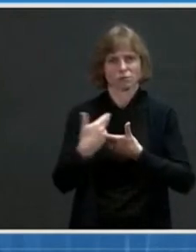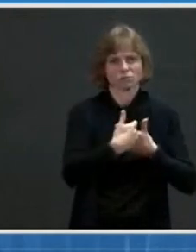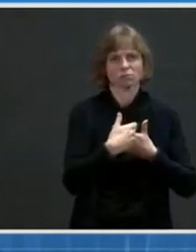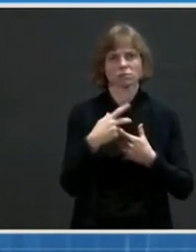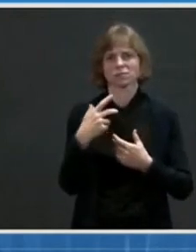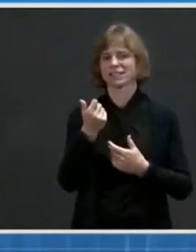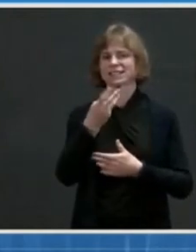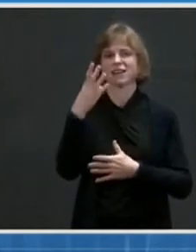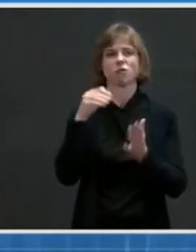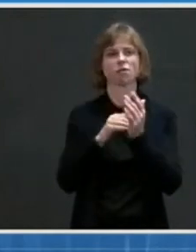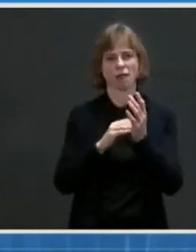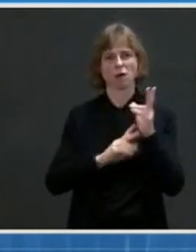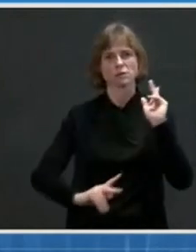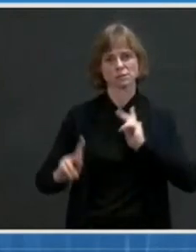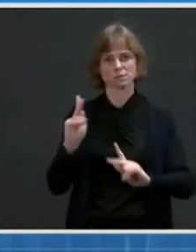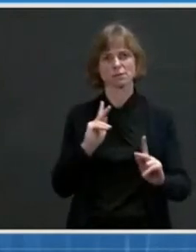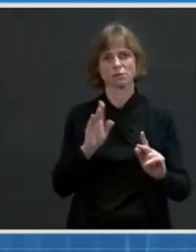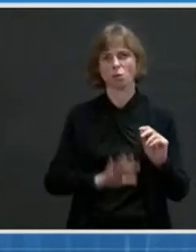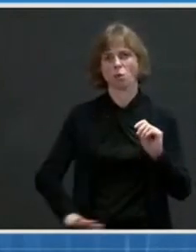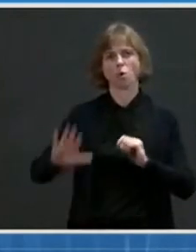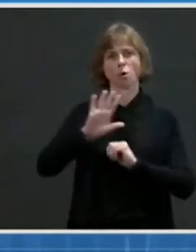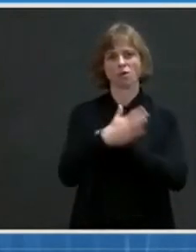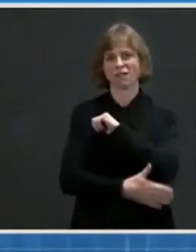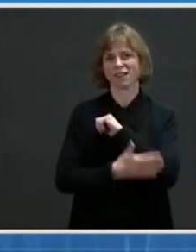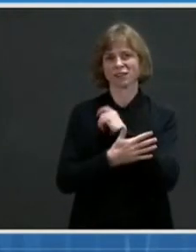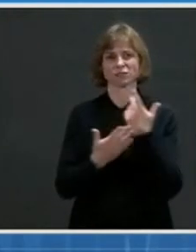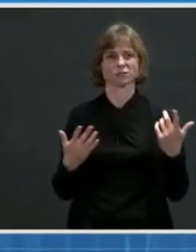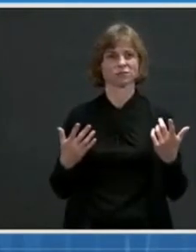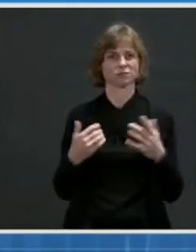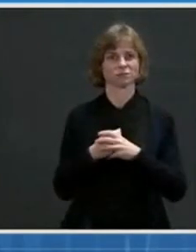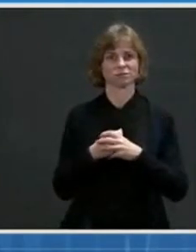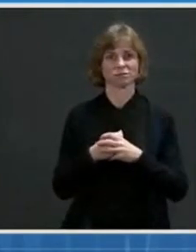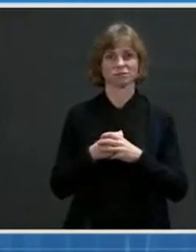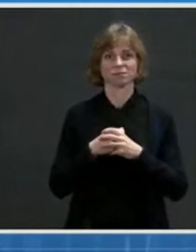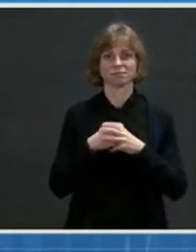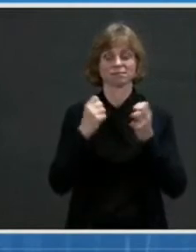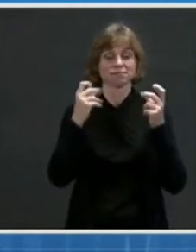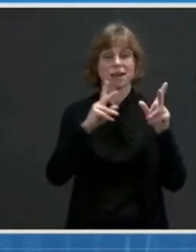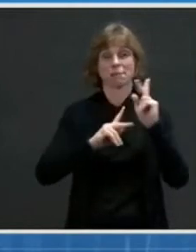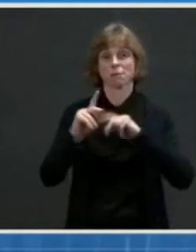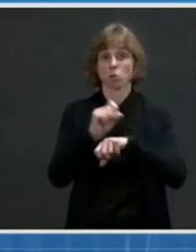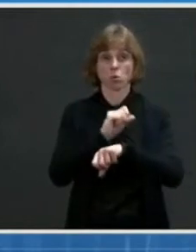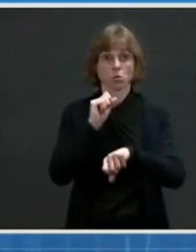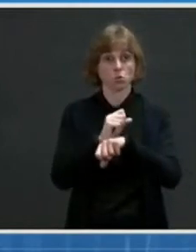WHERE THEY ARE BRINGING TOGETHER THOUSANDS OF